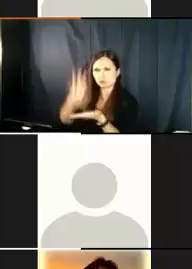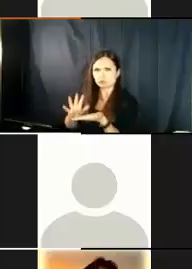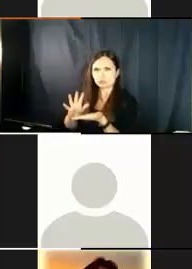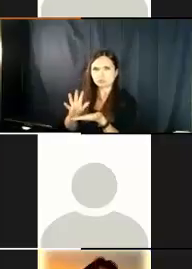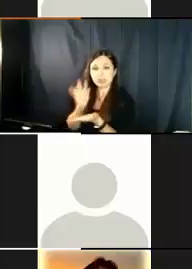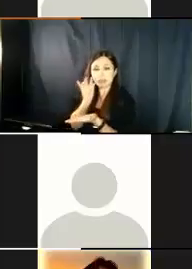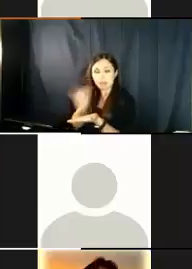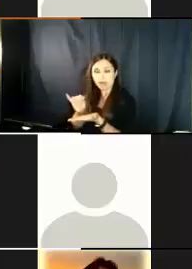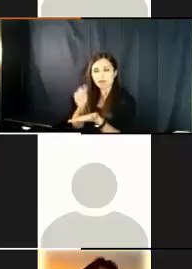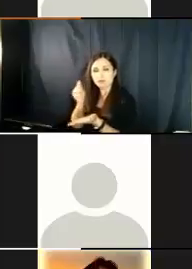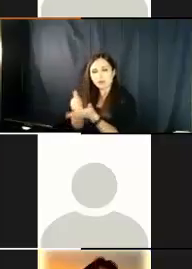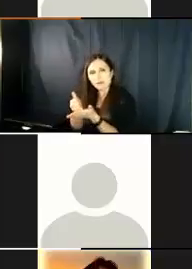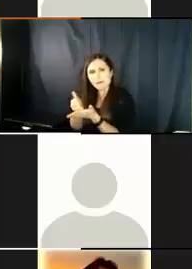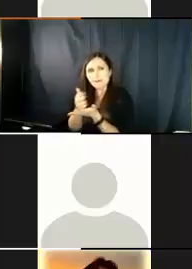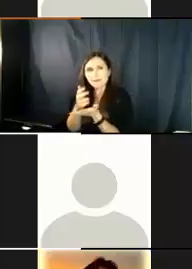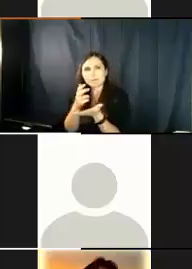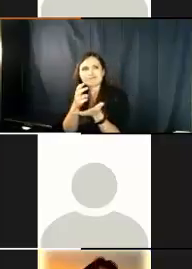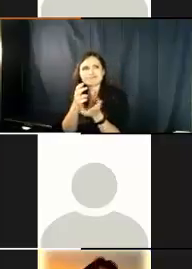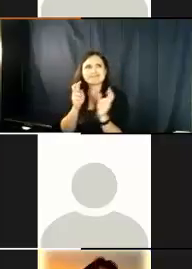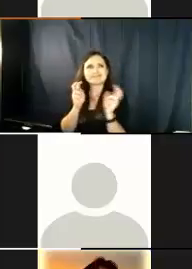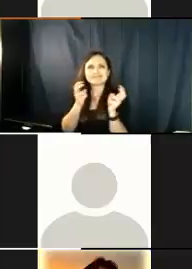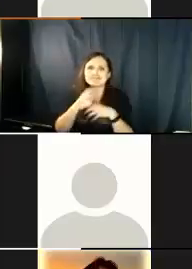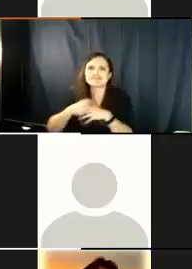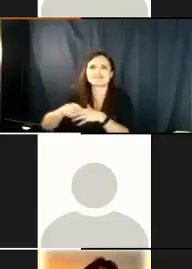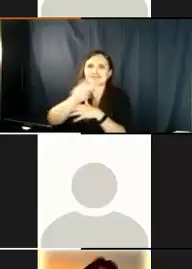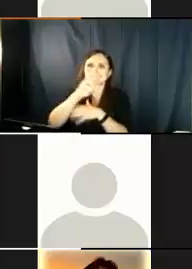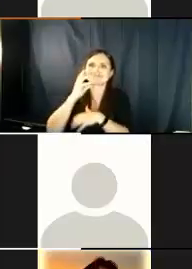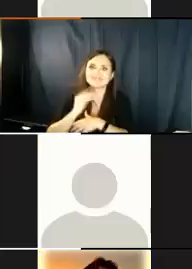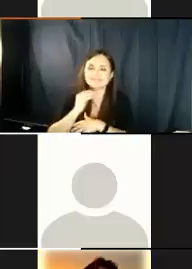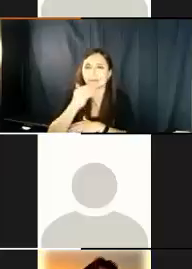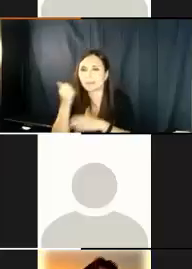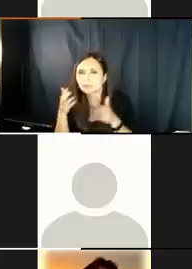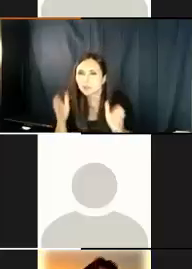them on the journey in the best way. So as we talked about who are your learner's?